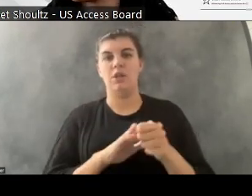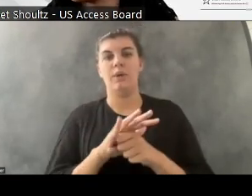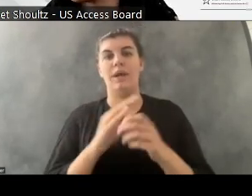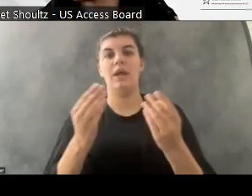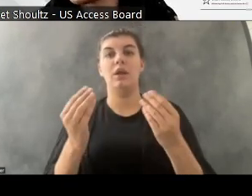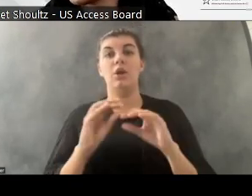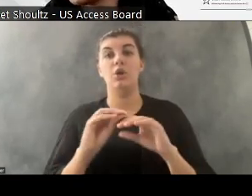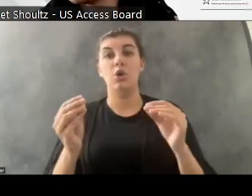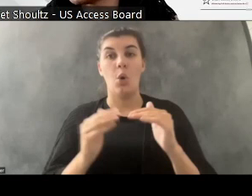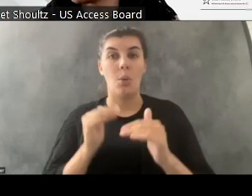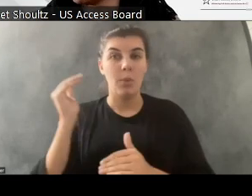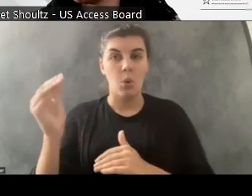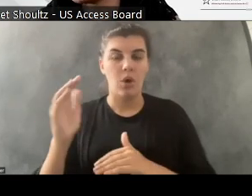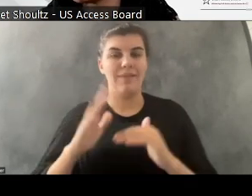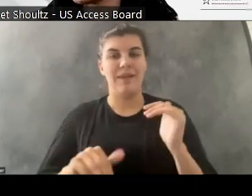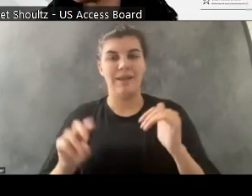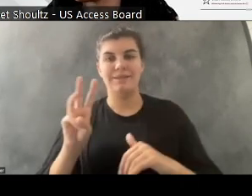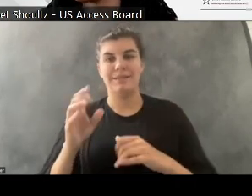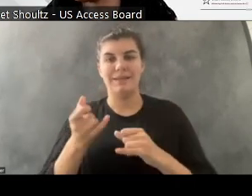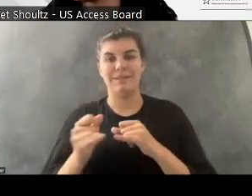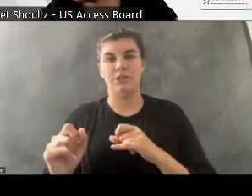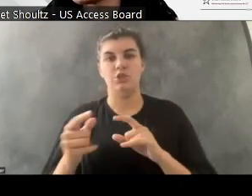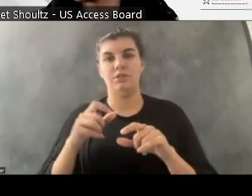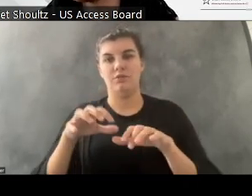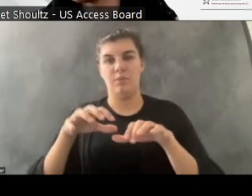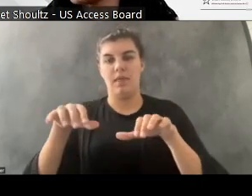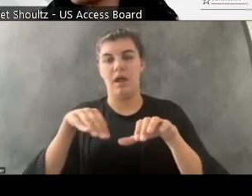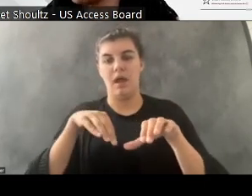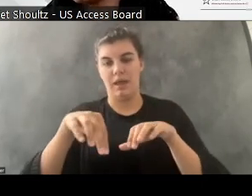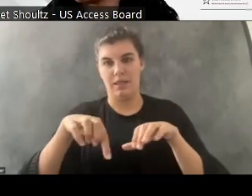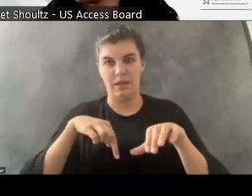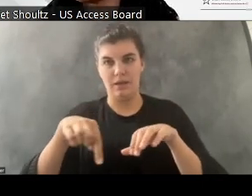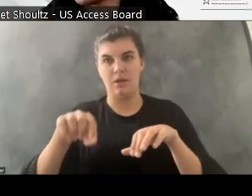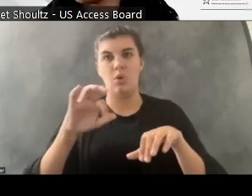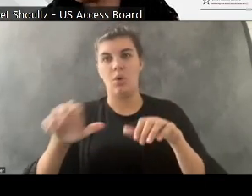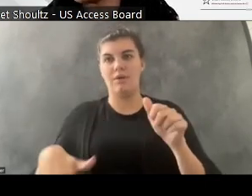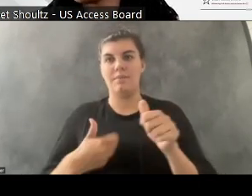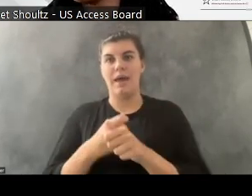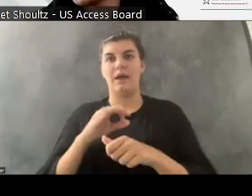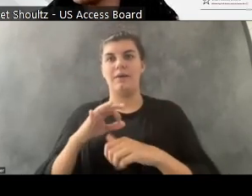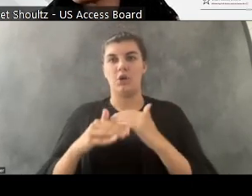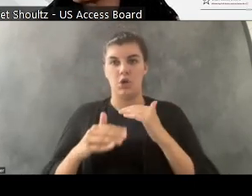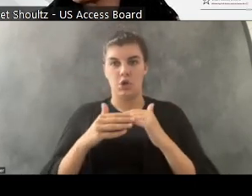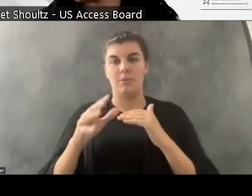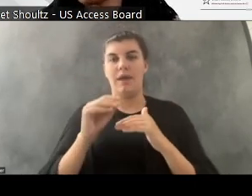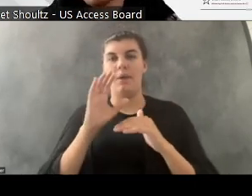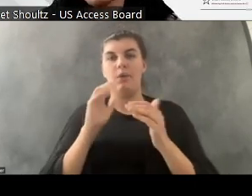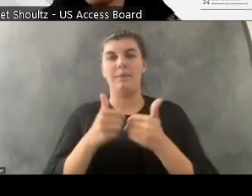six inches from the edges of the pedestrian refuge island or at back of curb and shall be separated